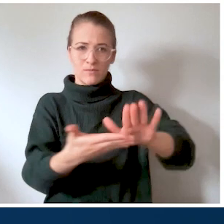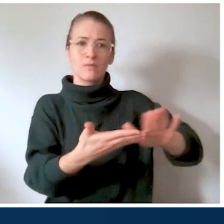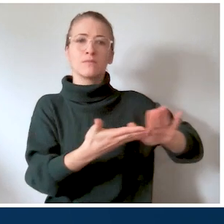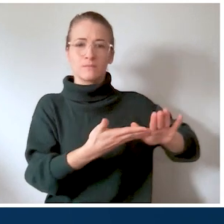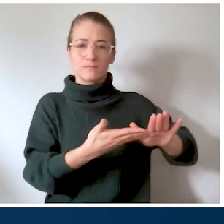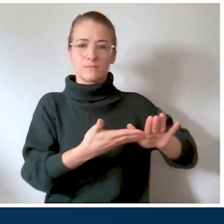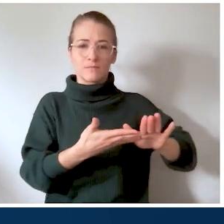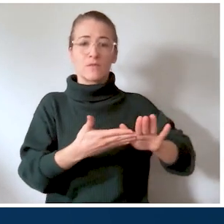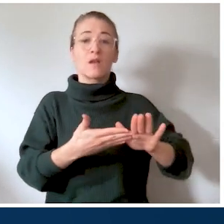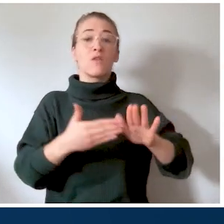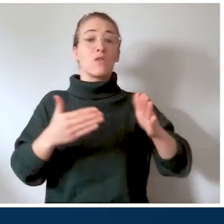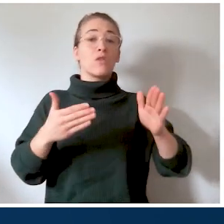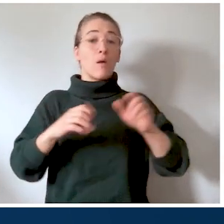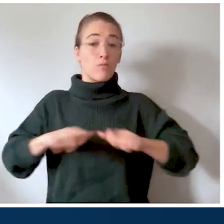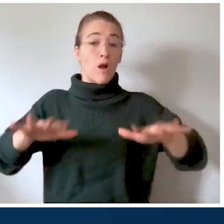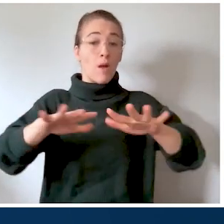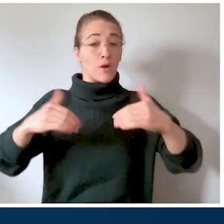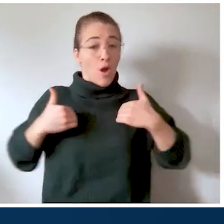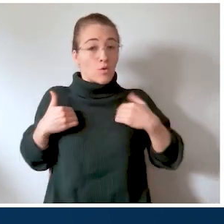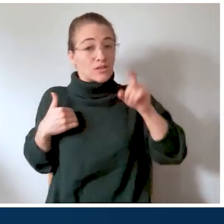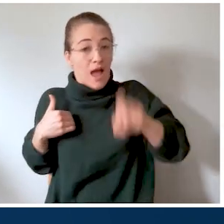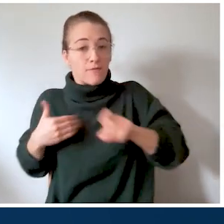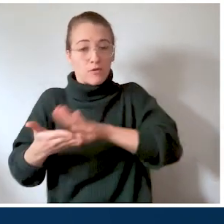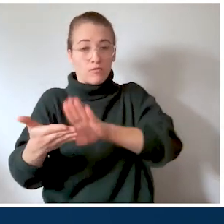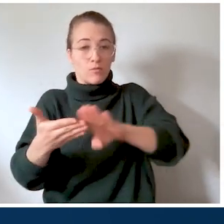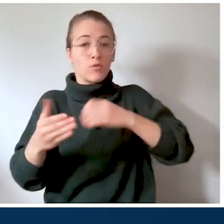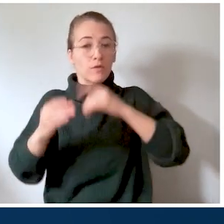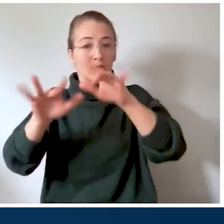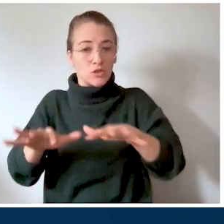The property owners have to remove the snow and the ice around the sidewalks